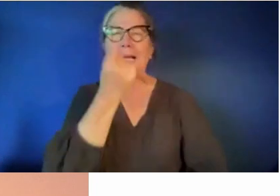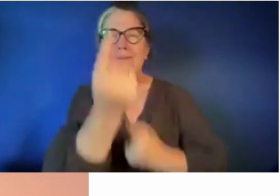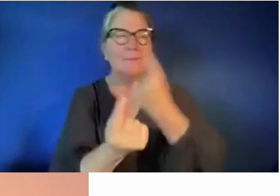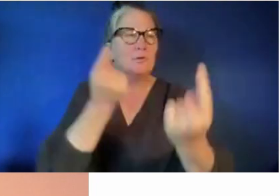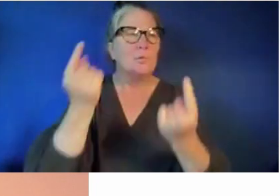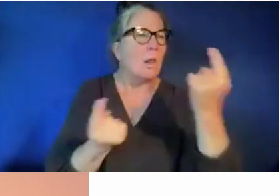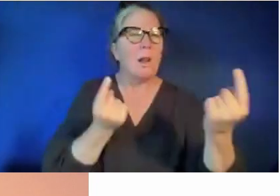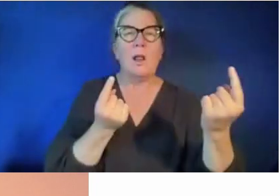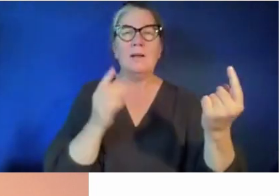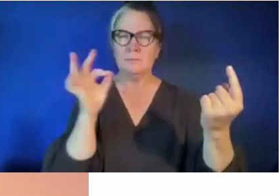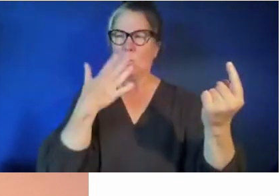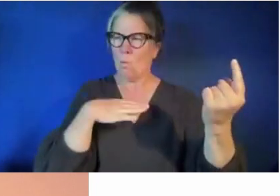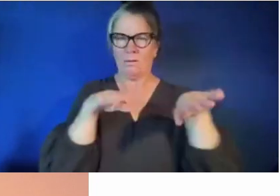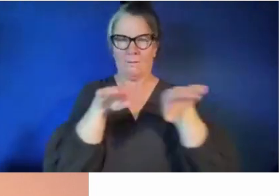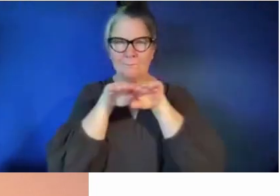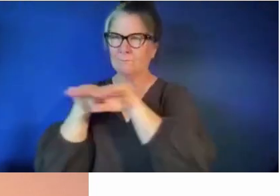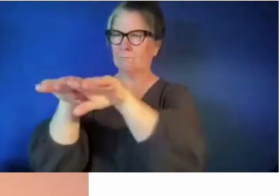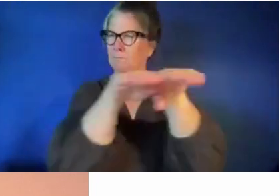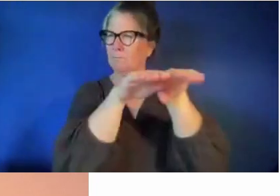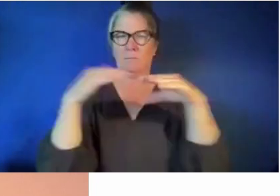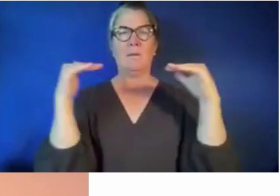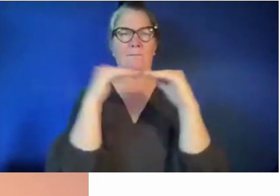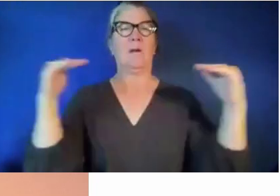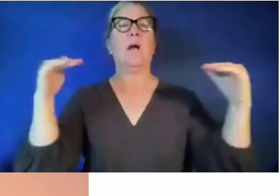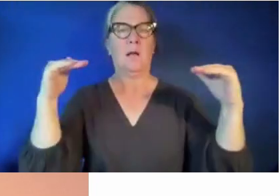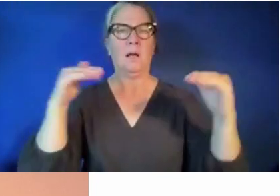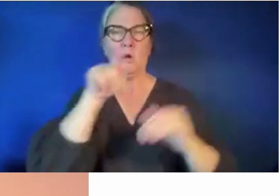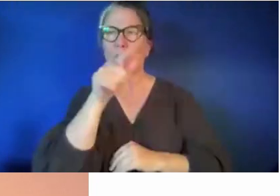you are actually getting some benchmarking and some understanding of how that might be applied.